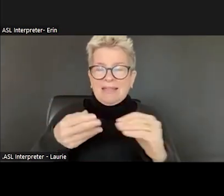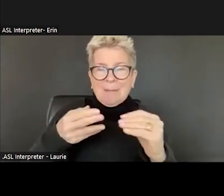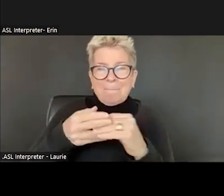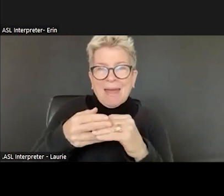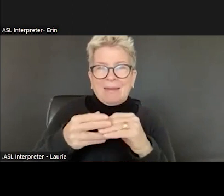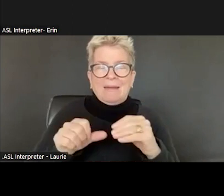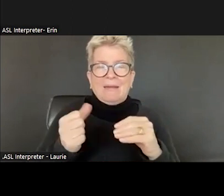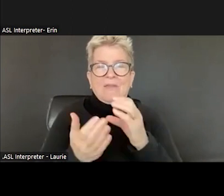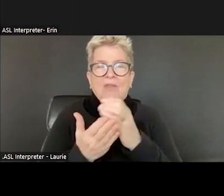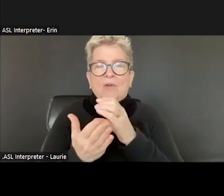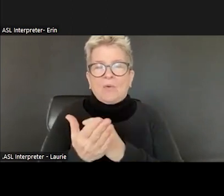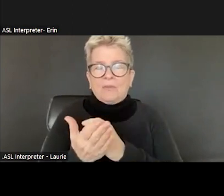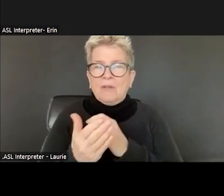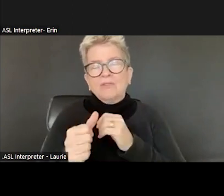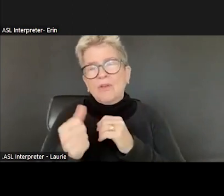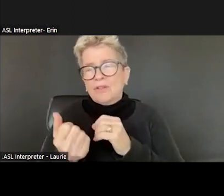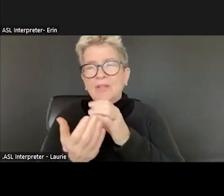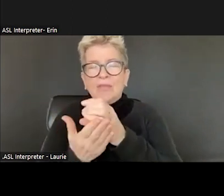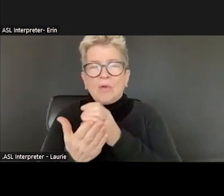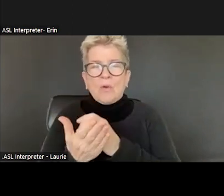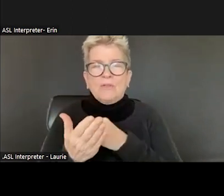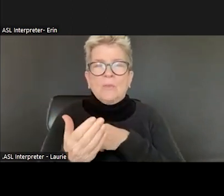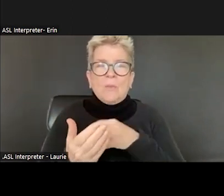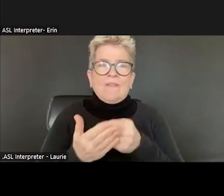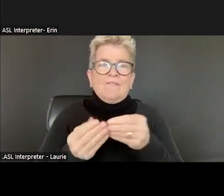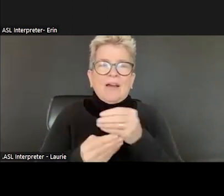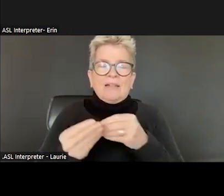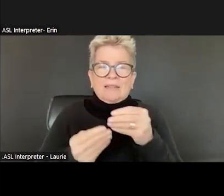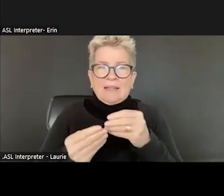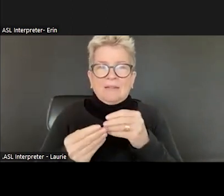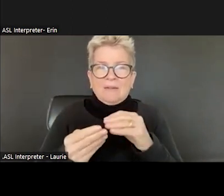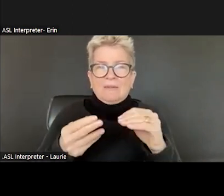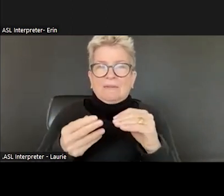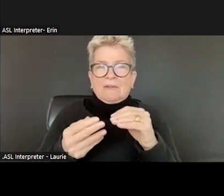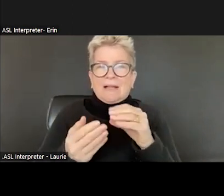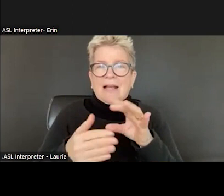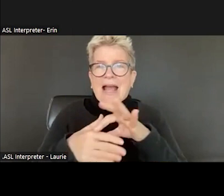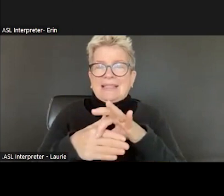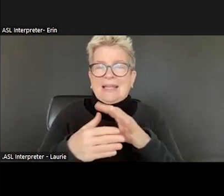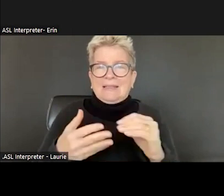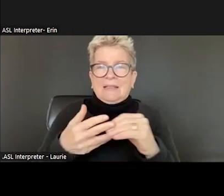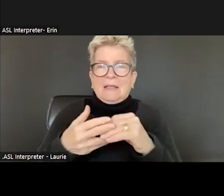personal finance content and there's only 7% of schools where there's no content whatsoever;